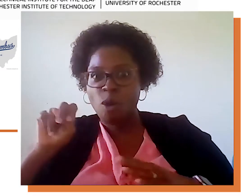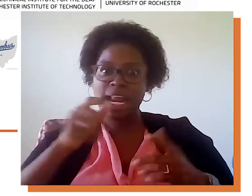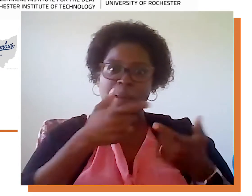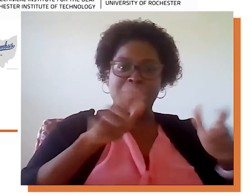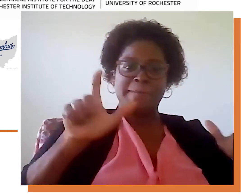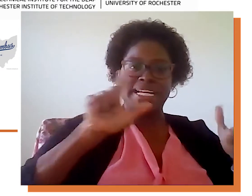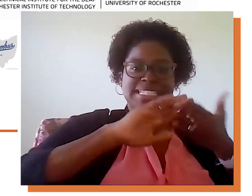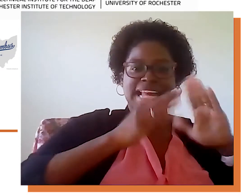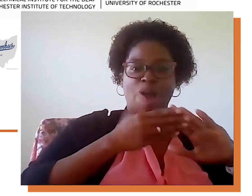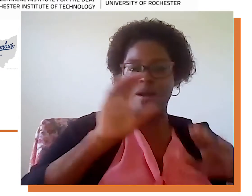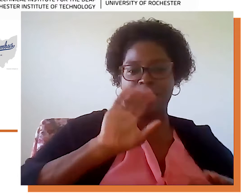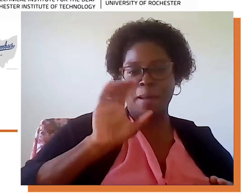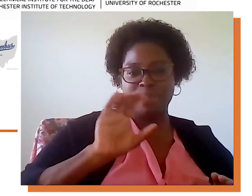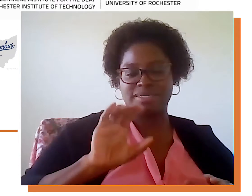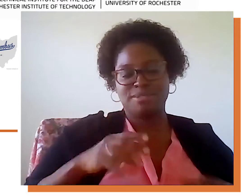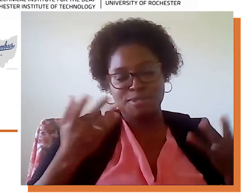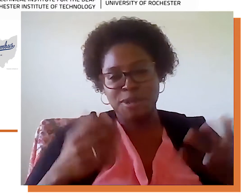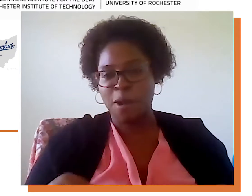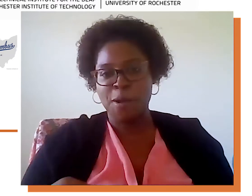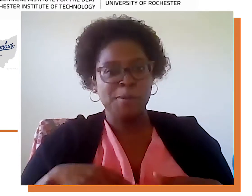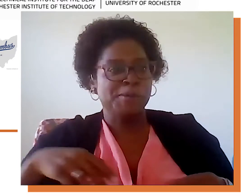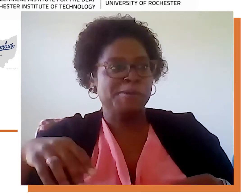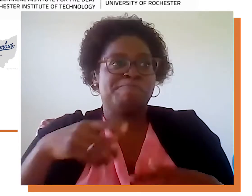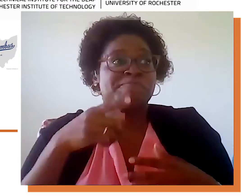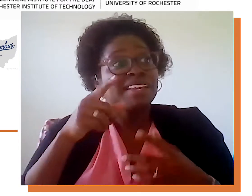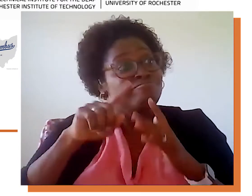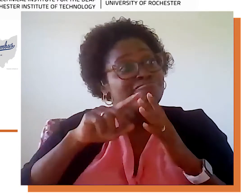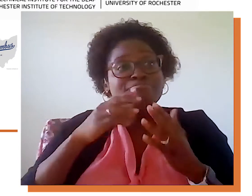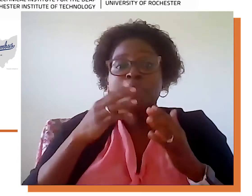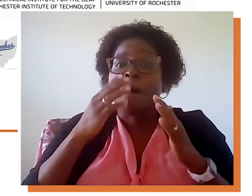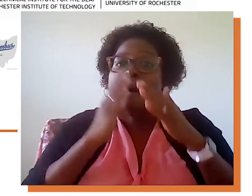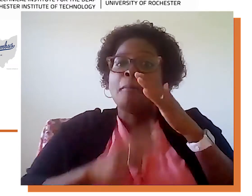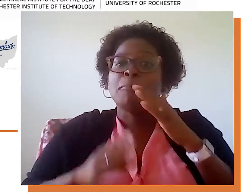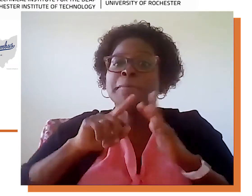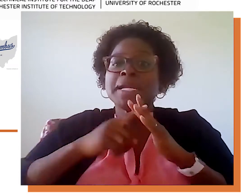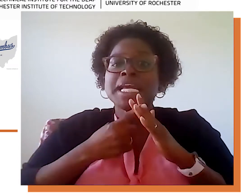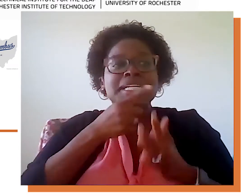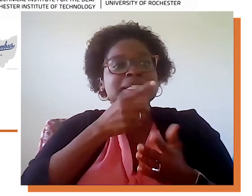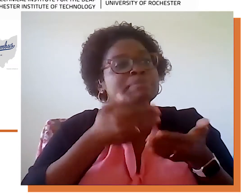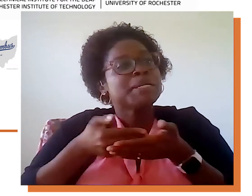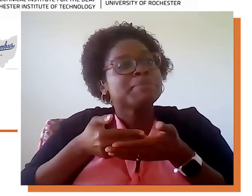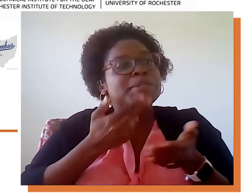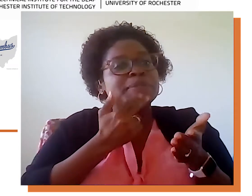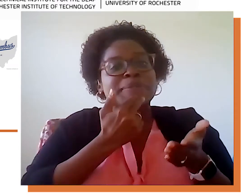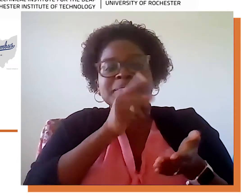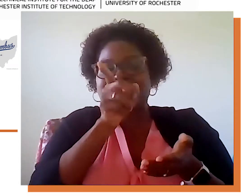a small-town experience growing up, and then I moved to a larger city in my high-school years.